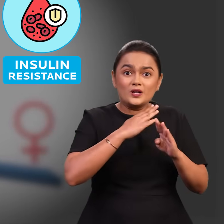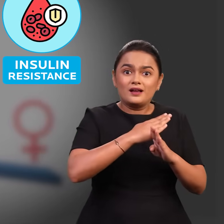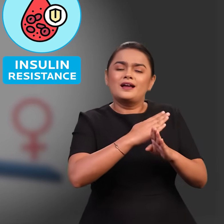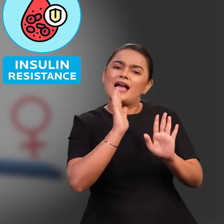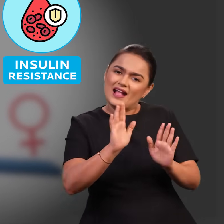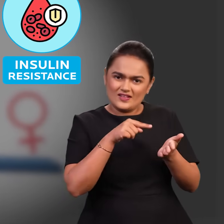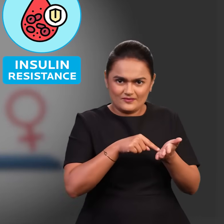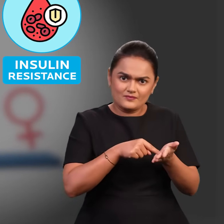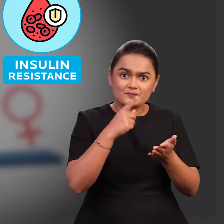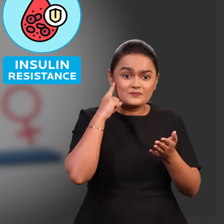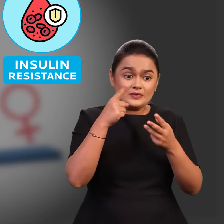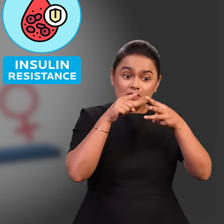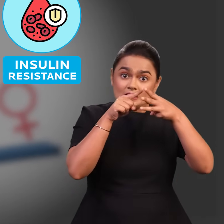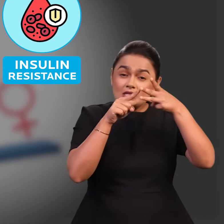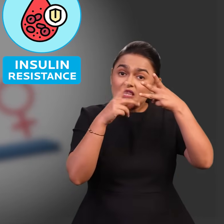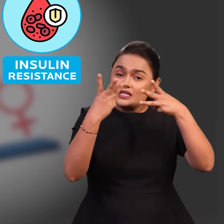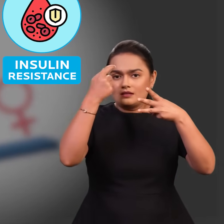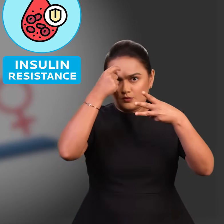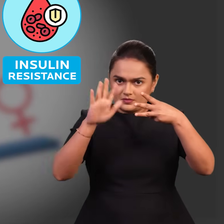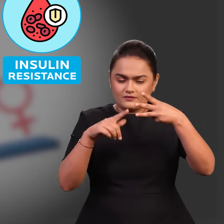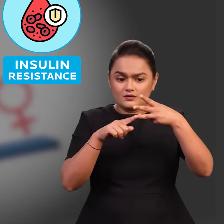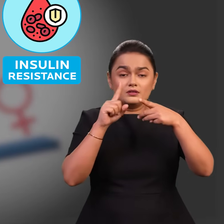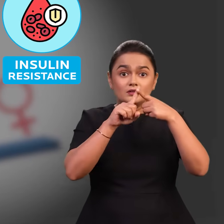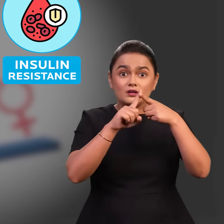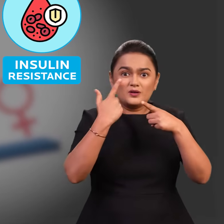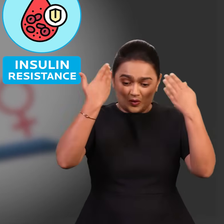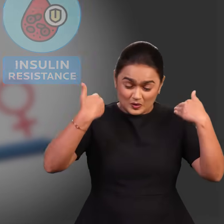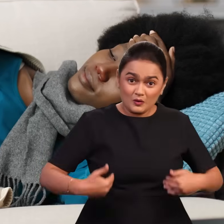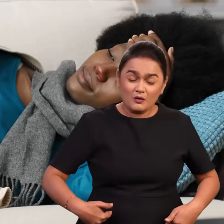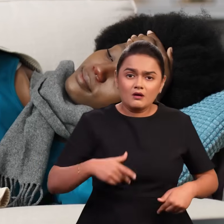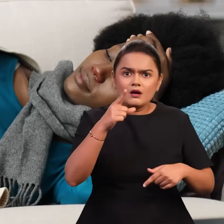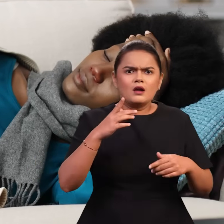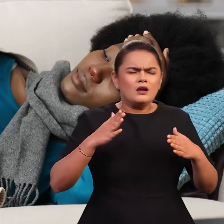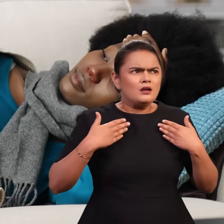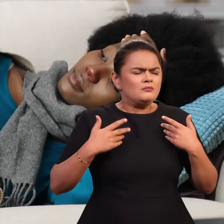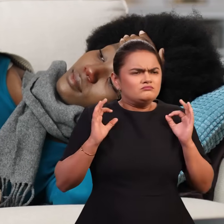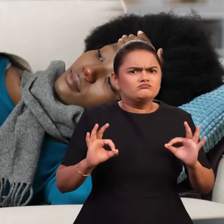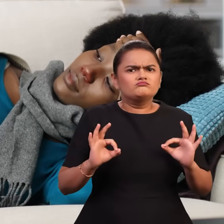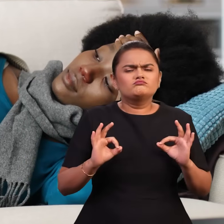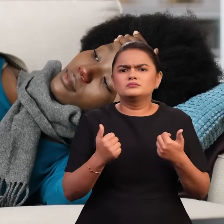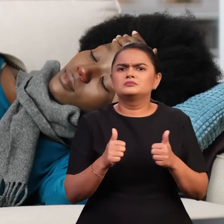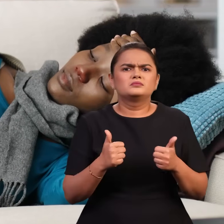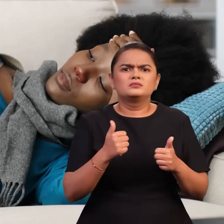These are the 3 major Firstly, you will not fully healthy.